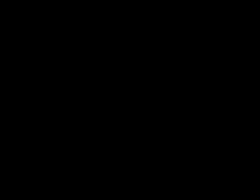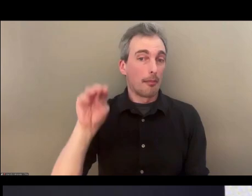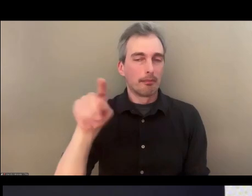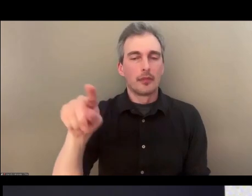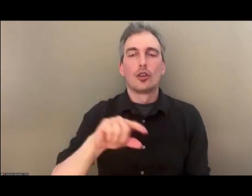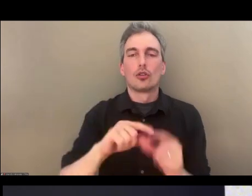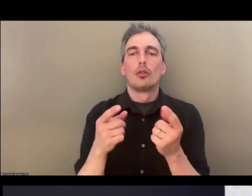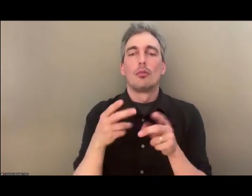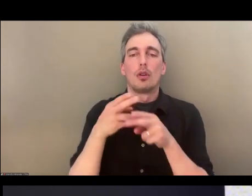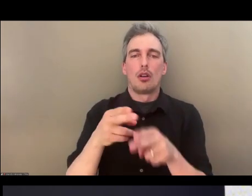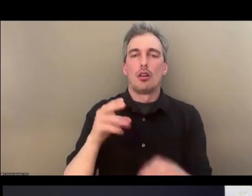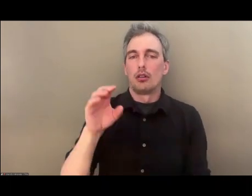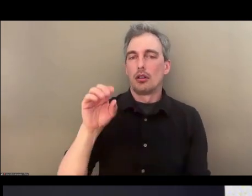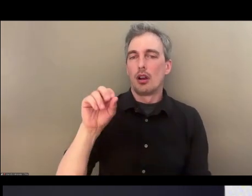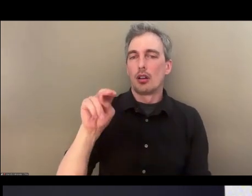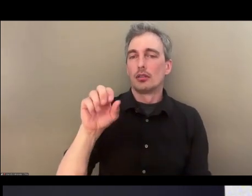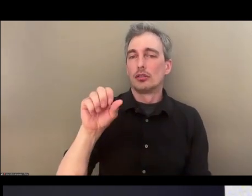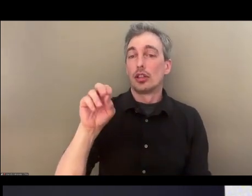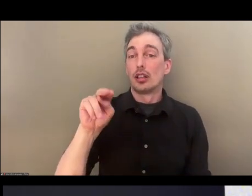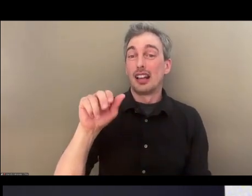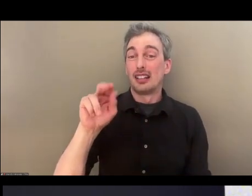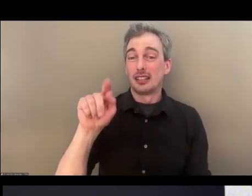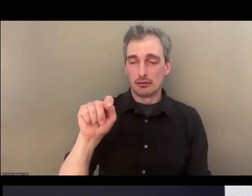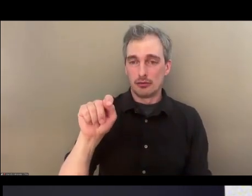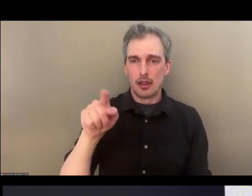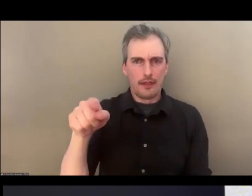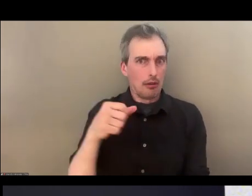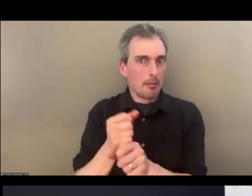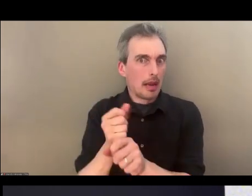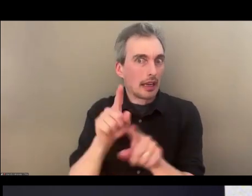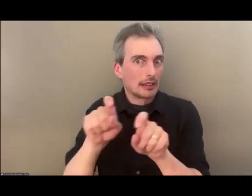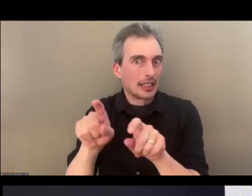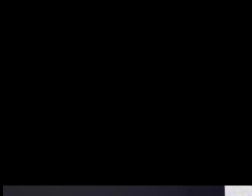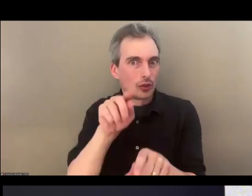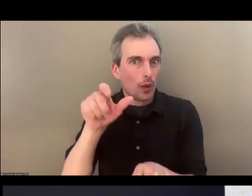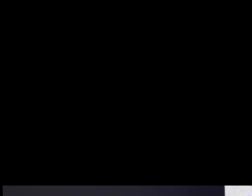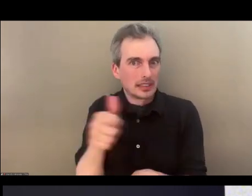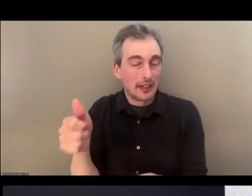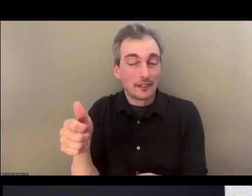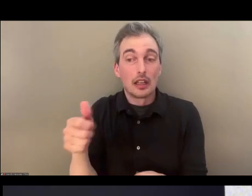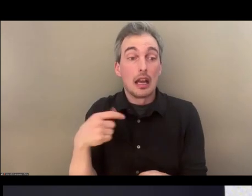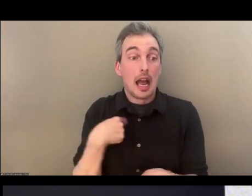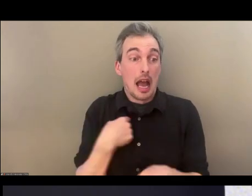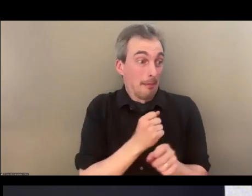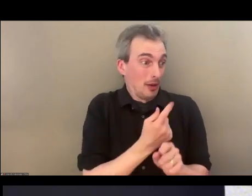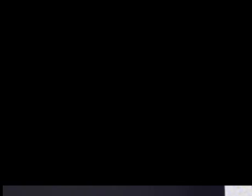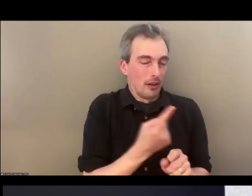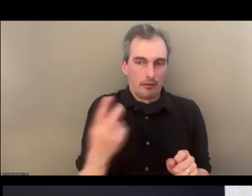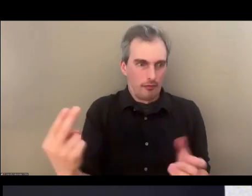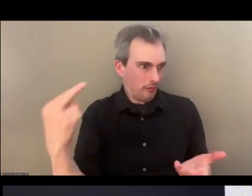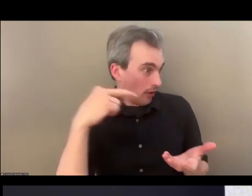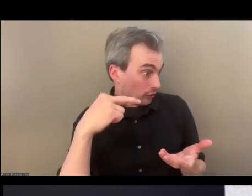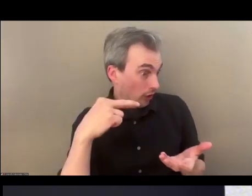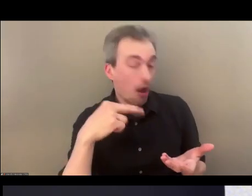And when they saw my testing tool, they said: Can we please have that? I said of course. And what they got was all the logic.